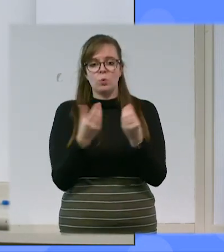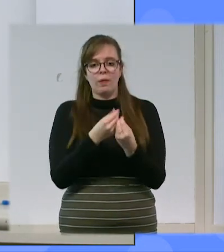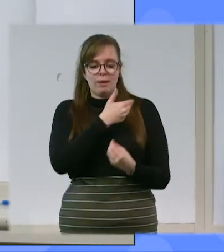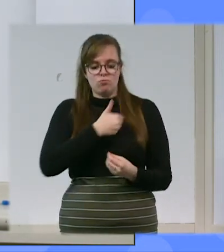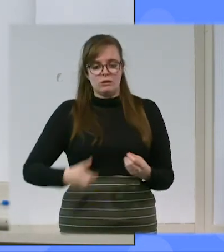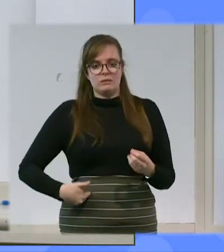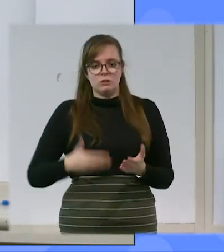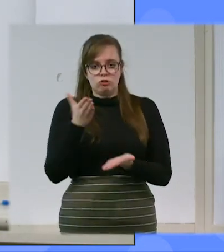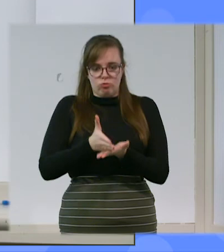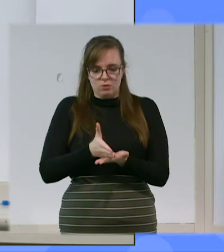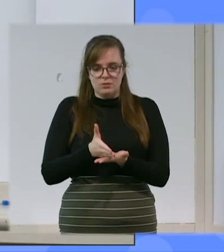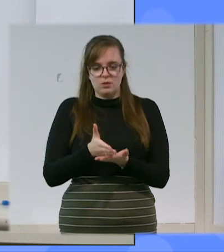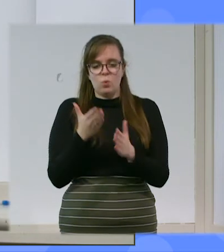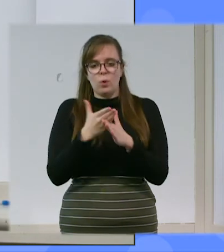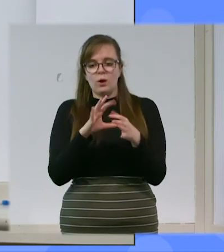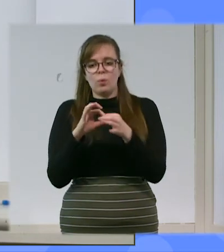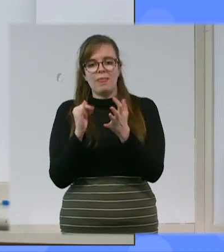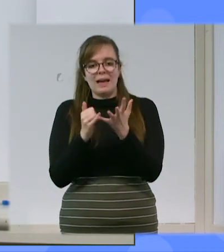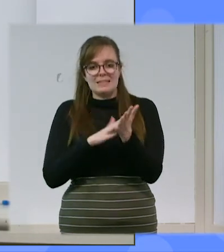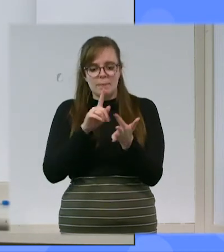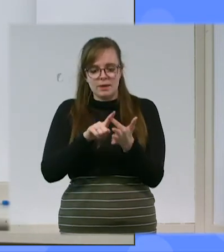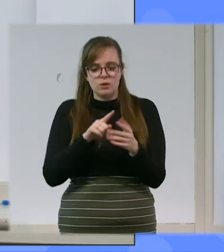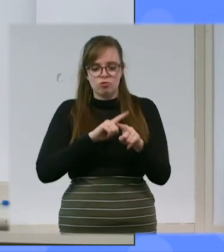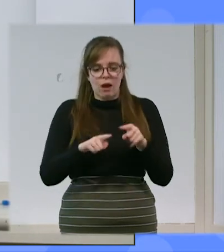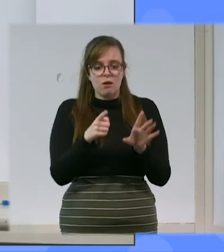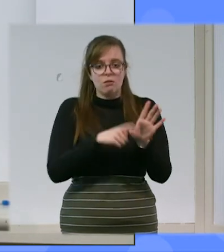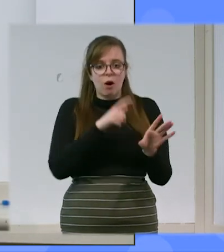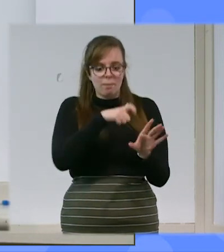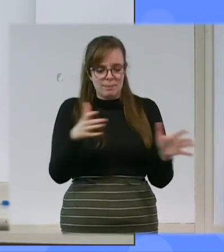trust working with SMEs bringing young people together and we as a co-organized